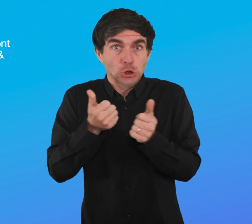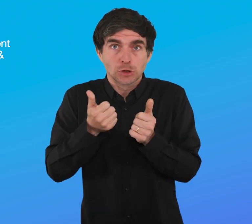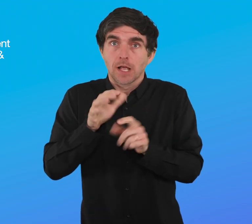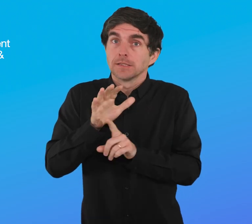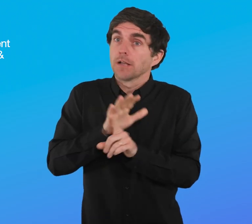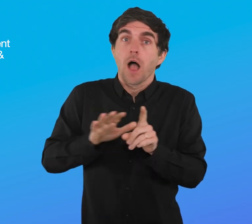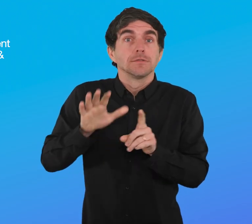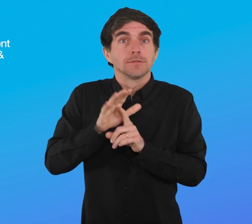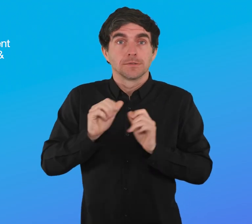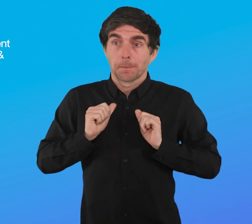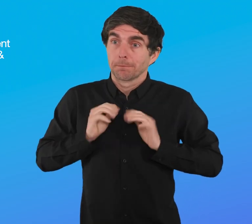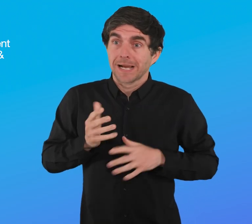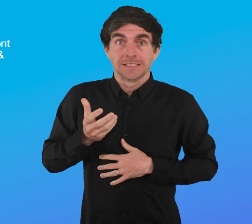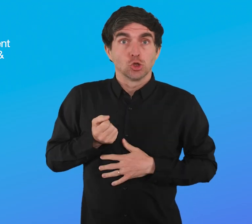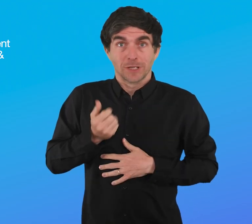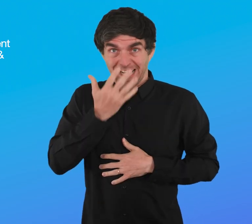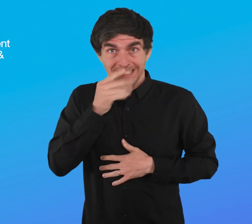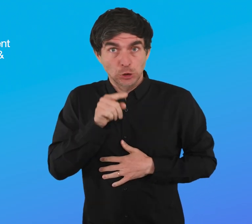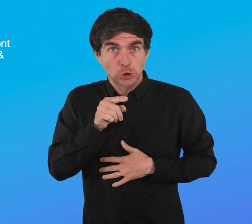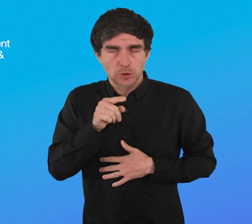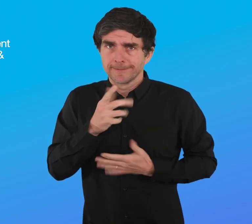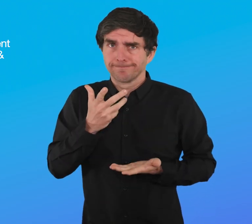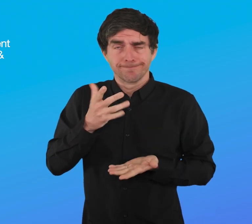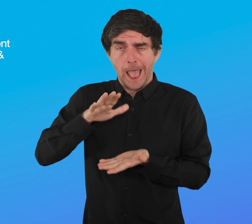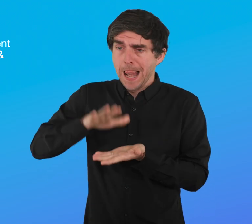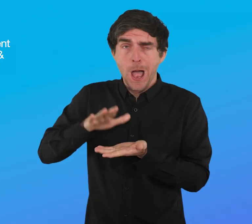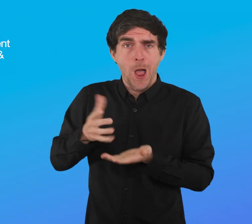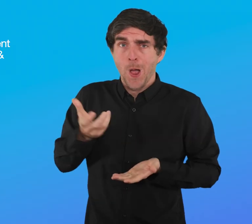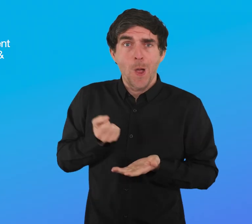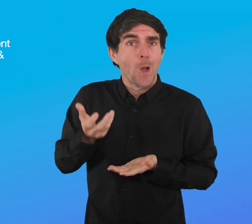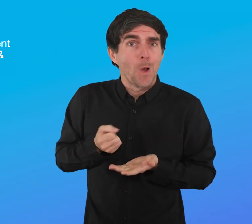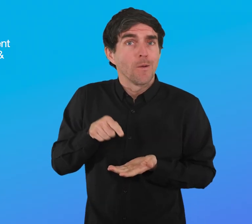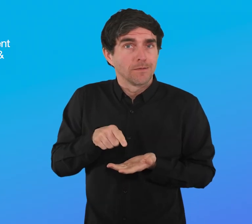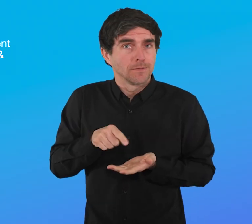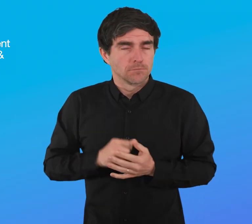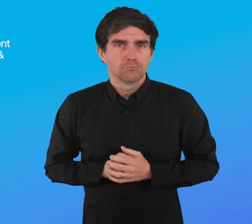who have reached State Pension age and who have a low income.